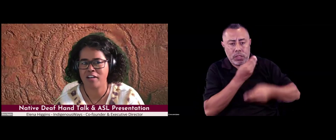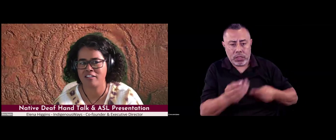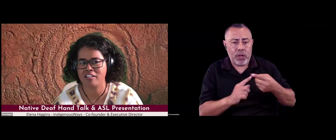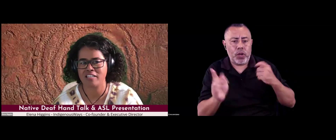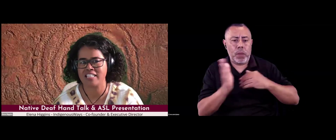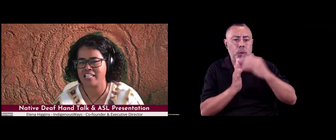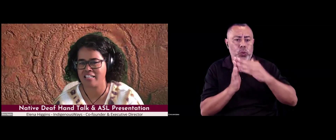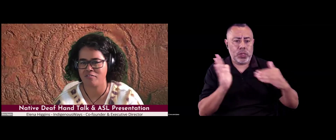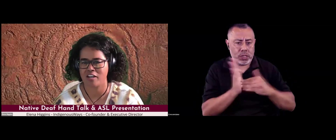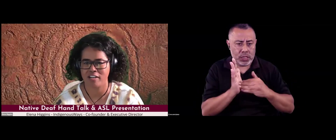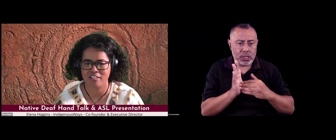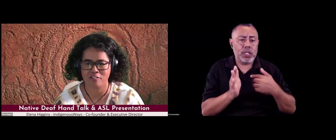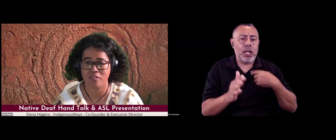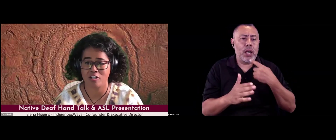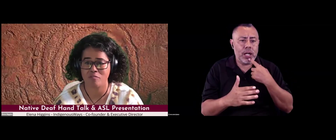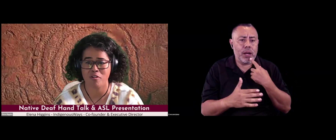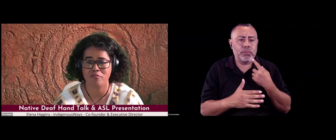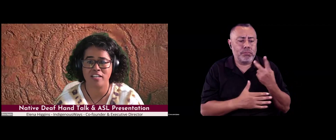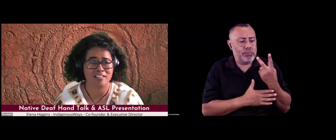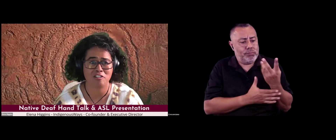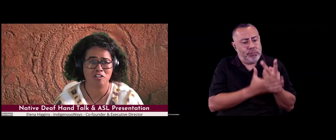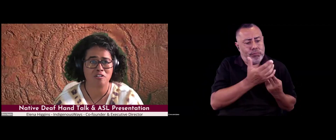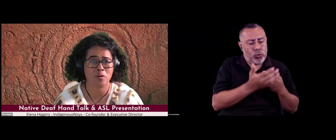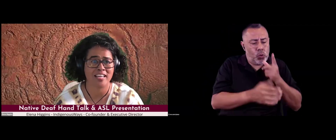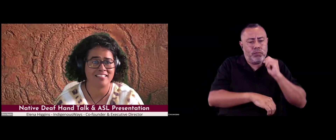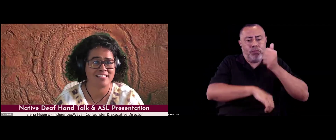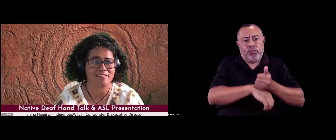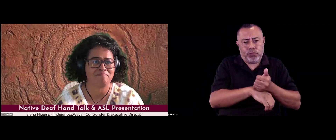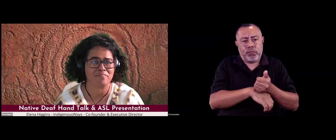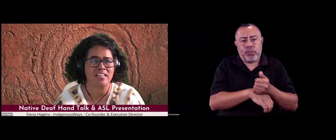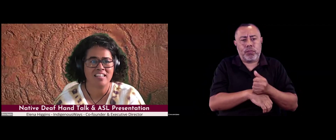I'm the co-sounder and executive director of the non-profit Indigenous W.